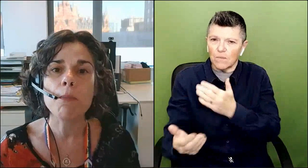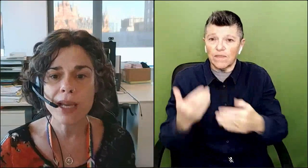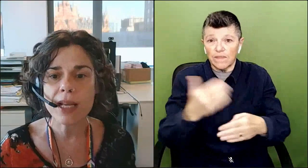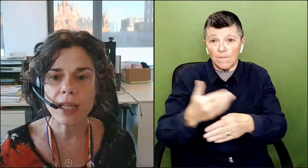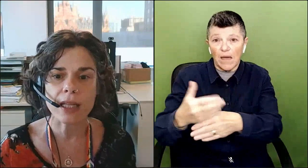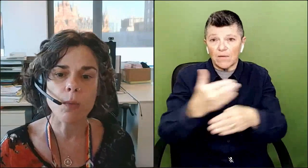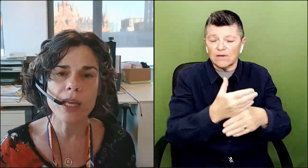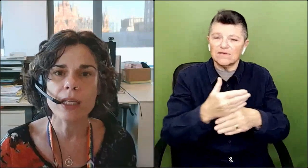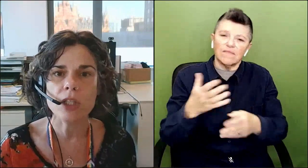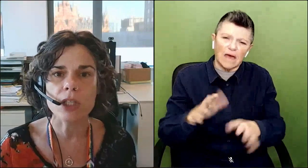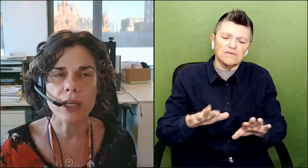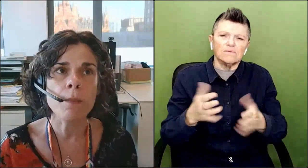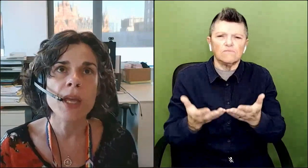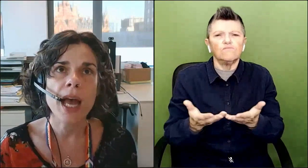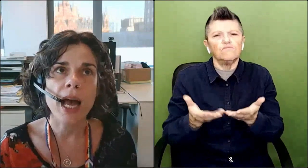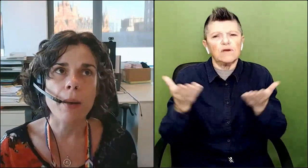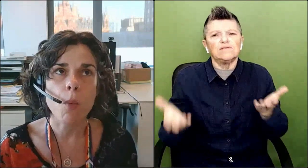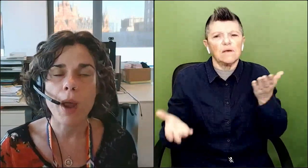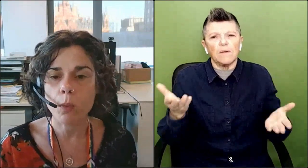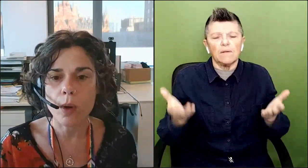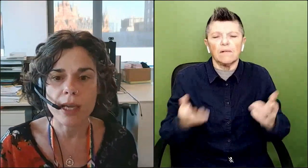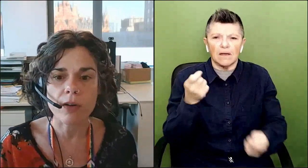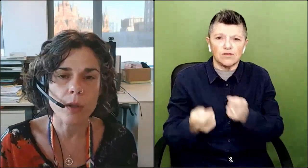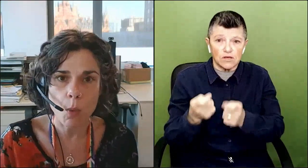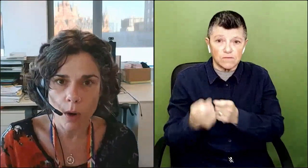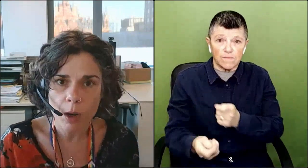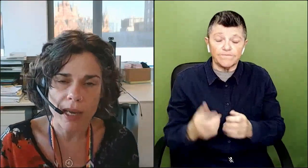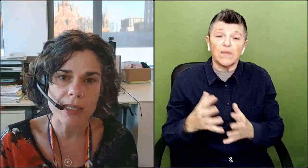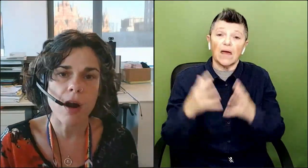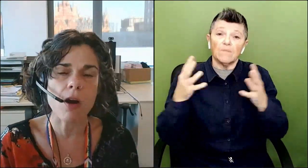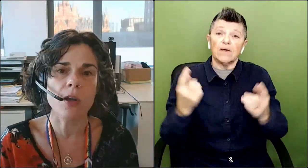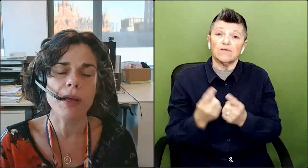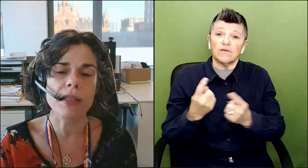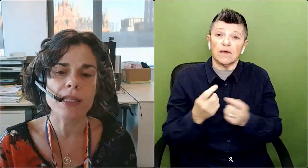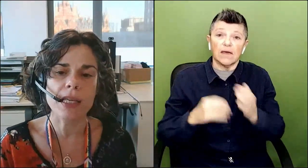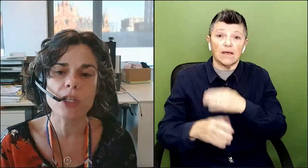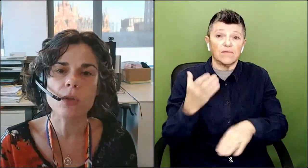And a big thing that we need to do when we are in the workplace arguing about these issues